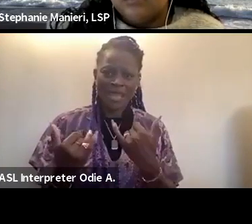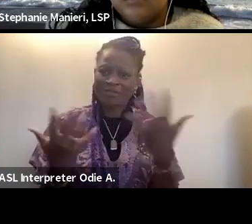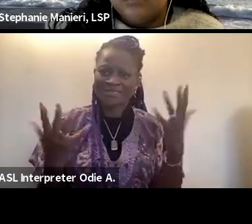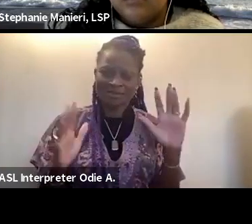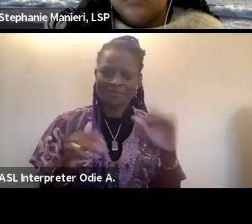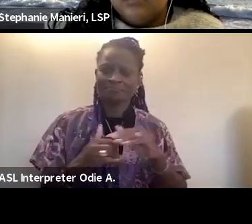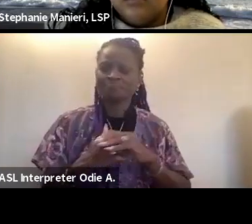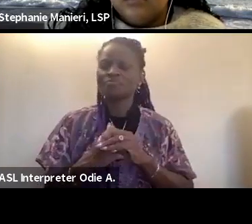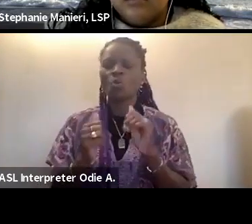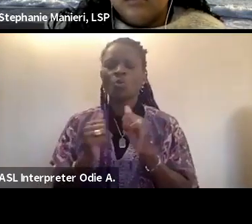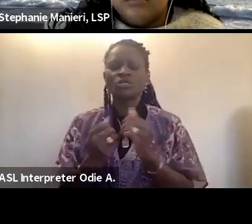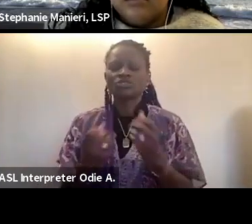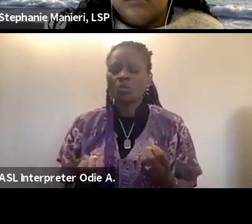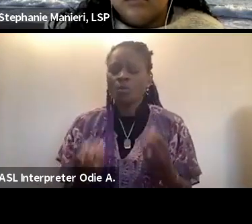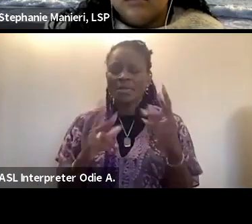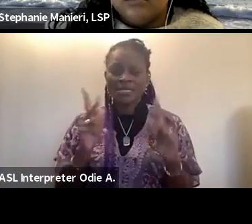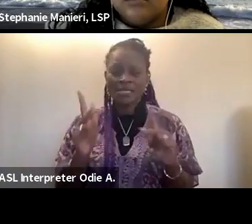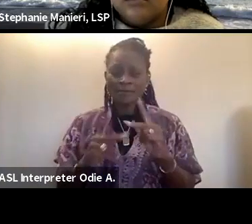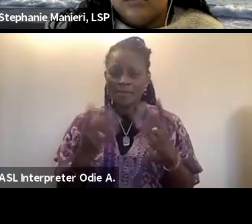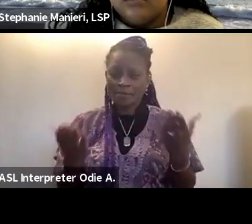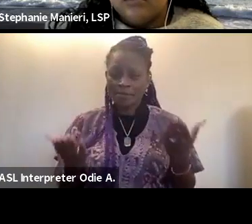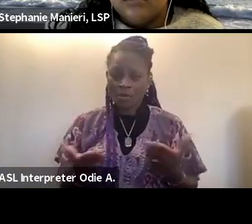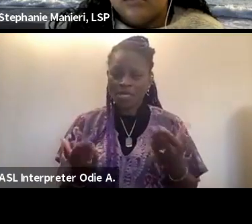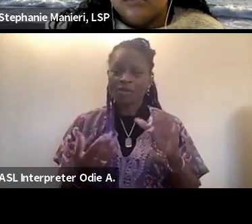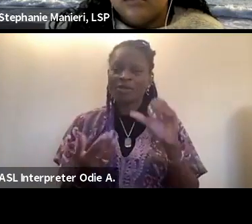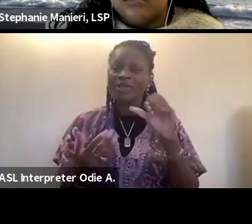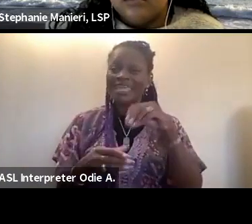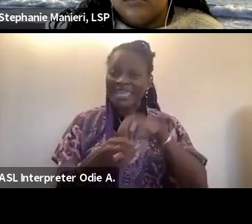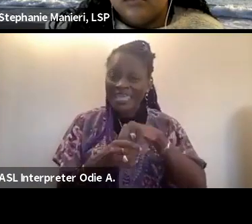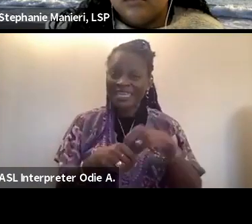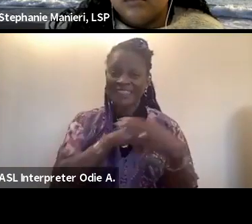With so many people in Sonoma County, Vaccinated, I am feeling optimistic about